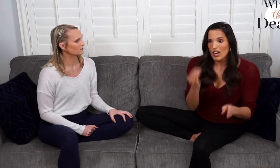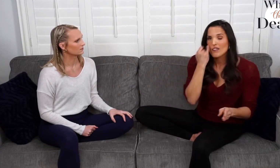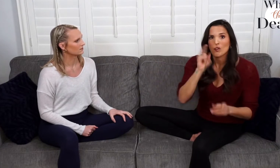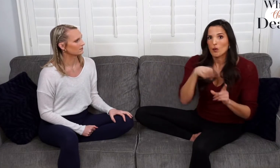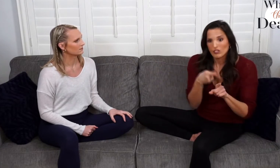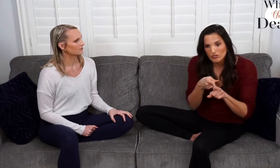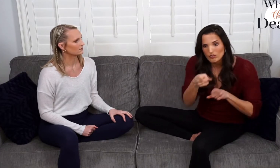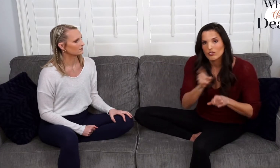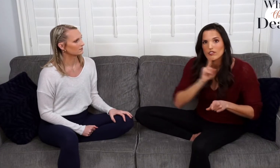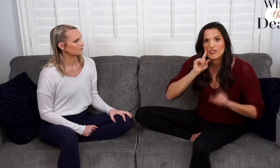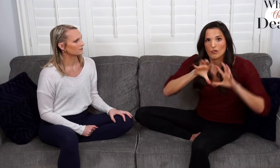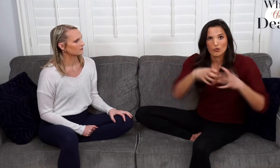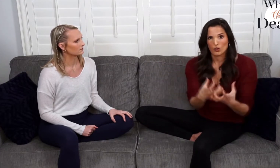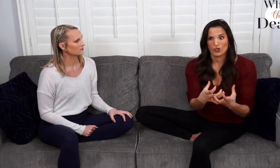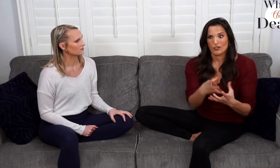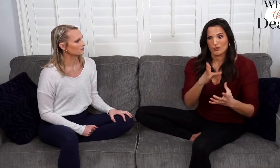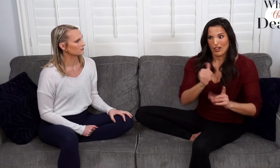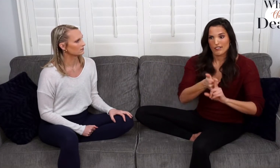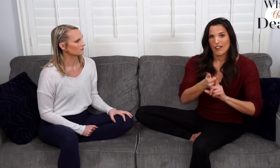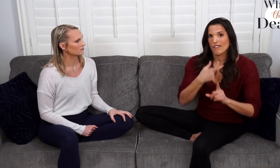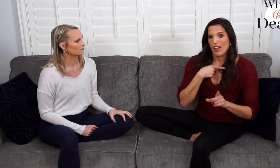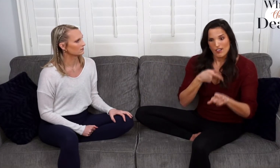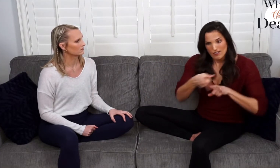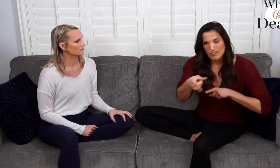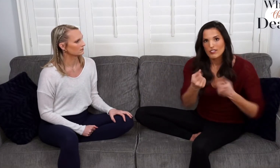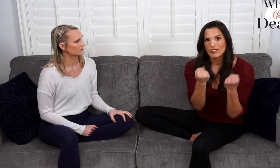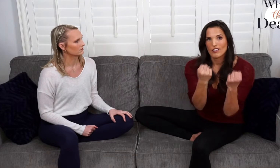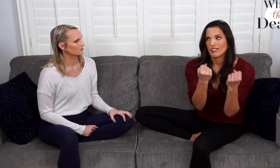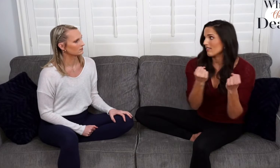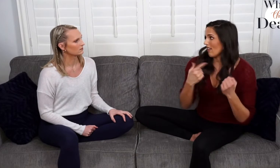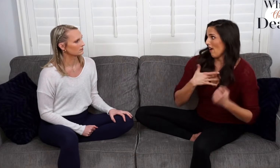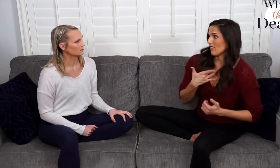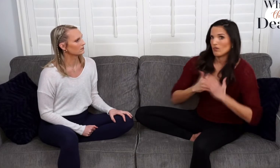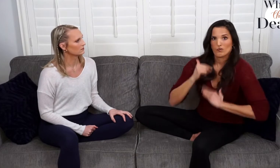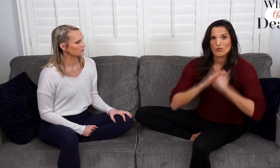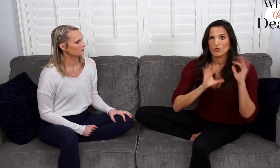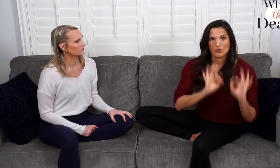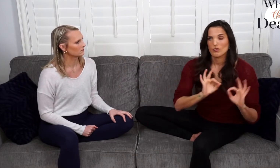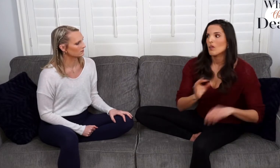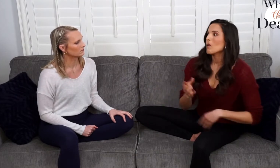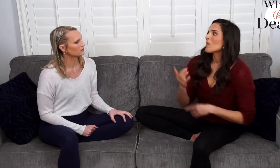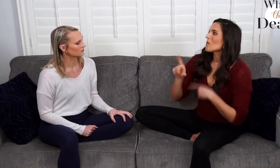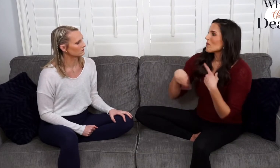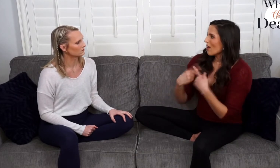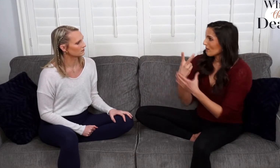but if I'm in the Deaf world with only Deaf people I sign and I'm comfortable with that, but